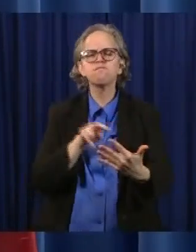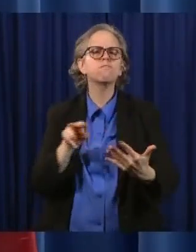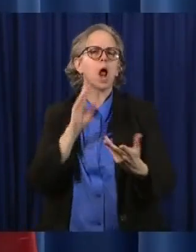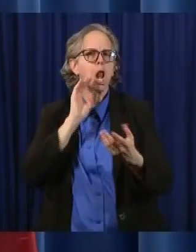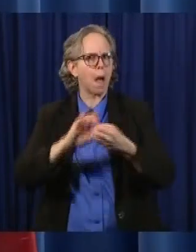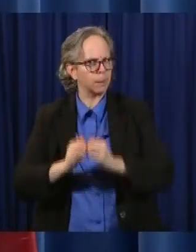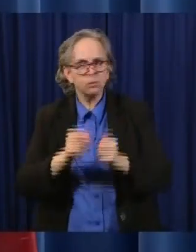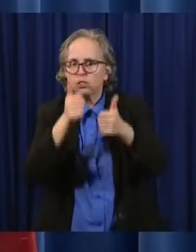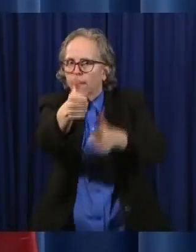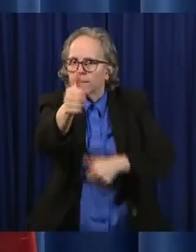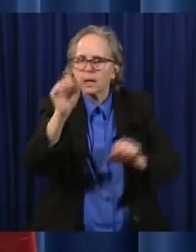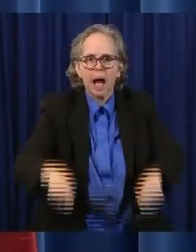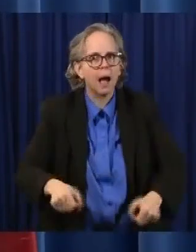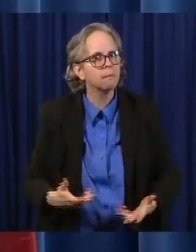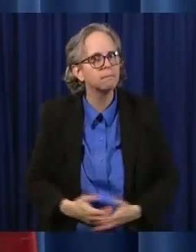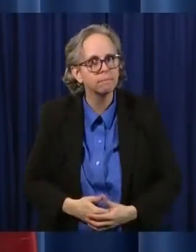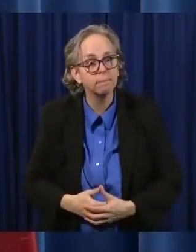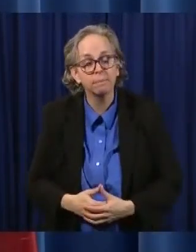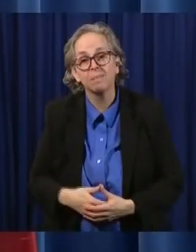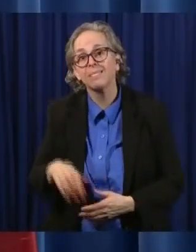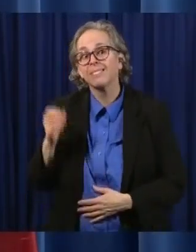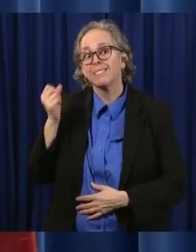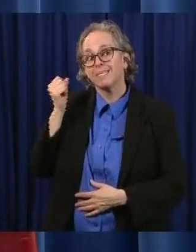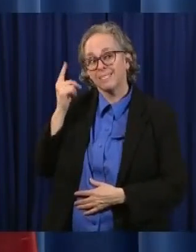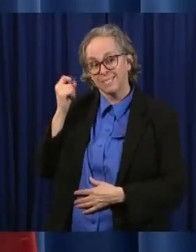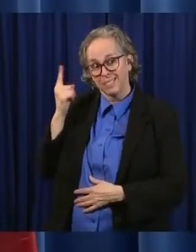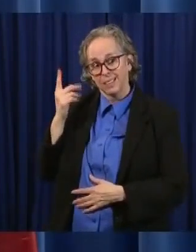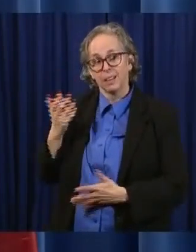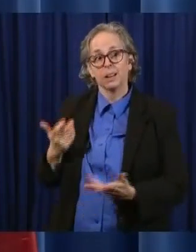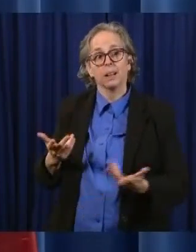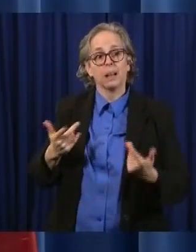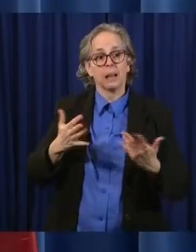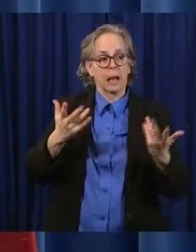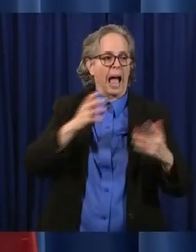OUT SO YOU CAN TELL WHAT WOULD HAVE BEEN UNDER THE OLD COUNTING SYSTEM AND WHAT IT IS UNDER THE NEW ACCOUNTING SYSTEM.